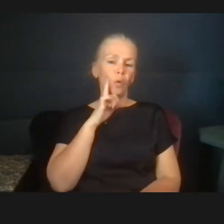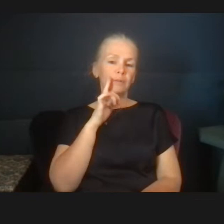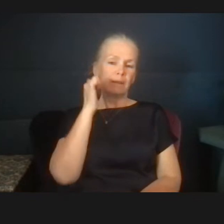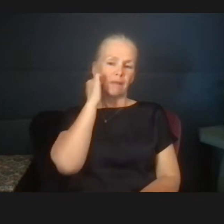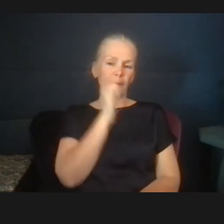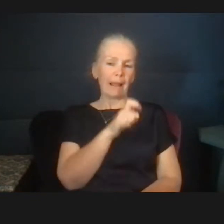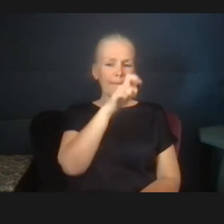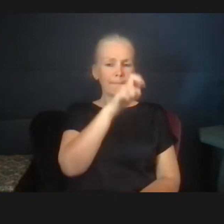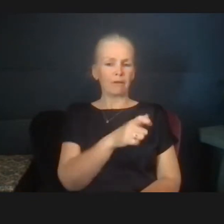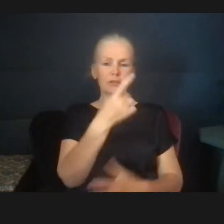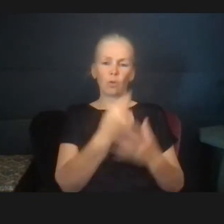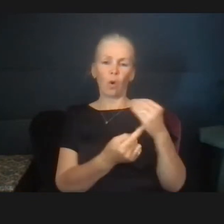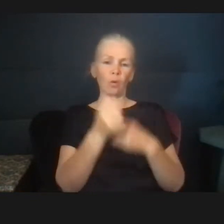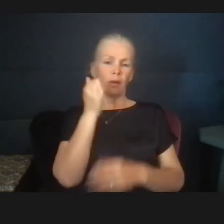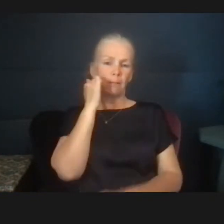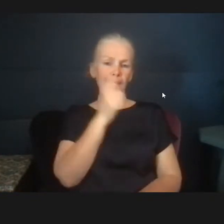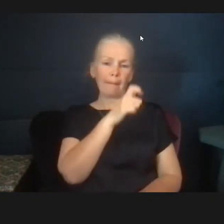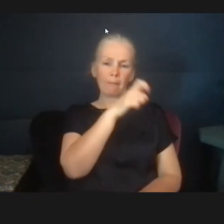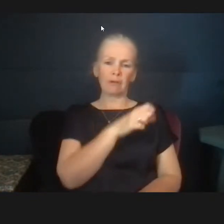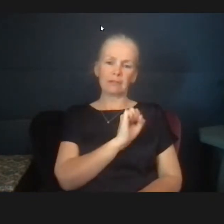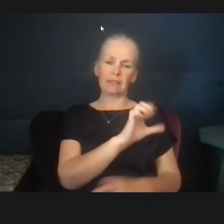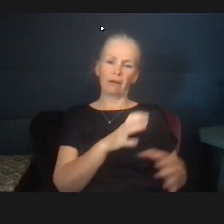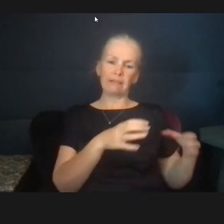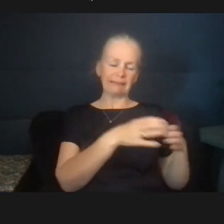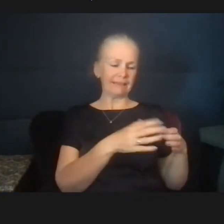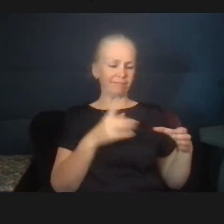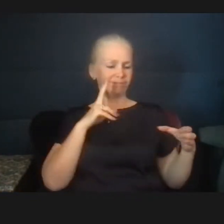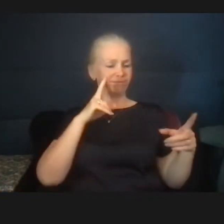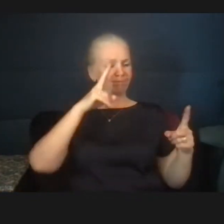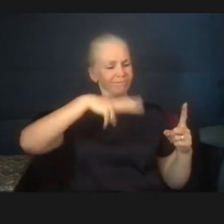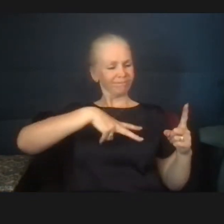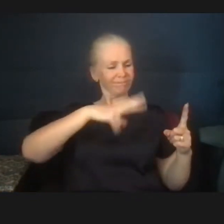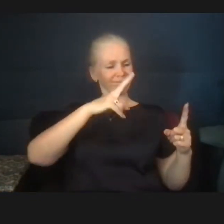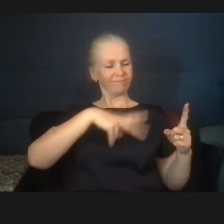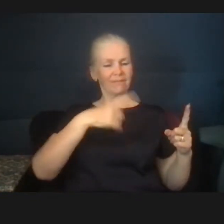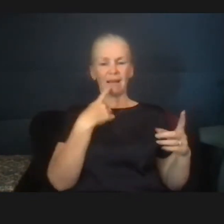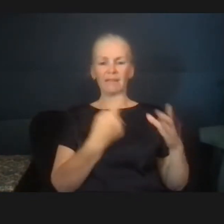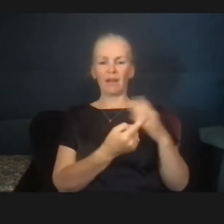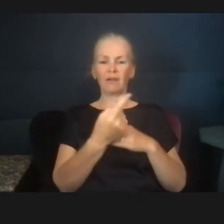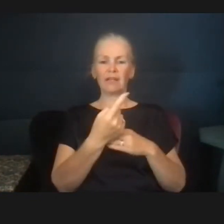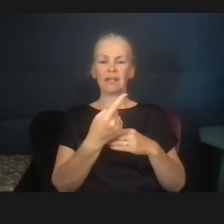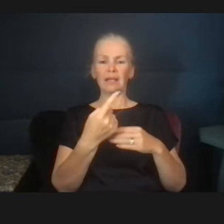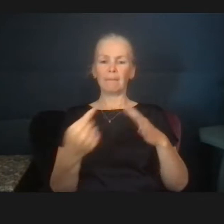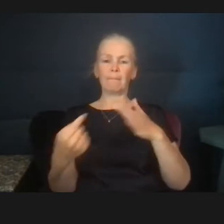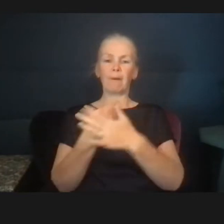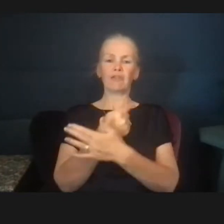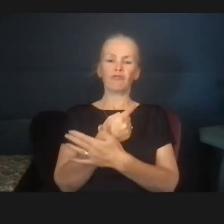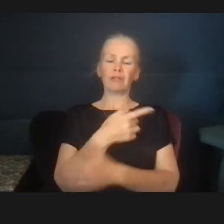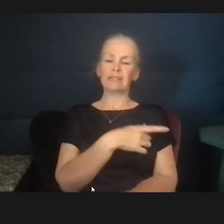one of the only black people in my team, and very usually the only migrant. So these intersections